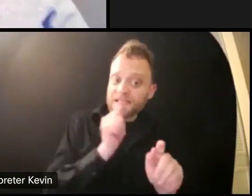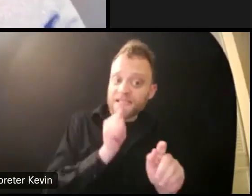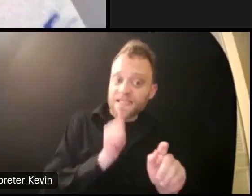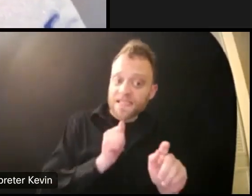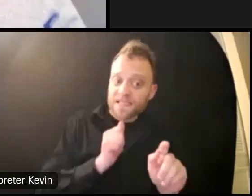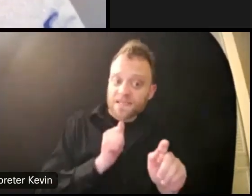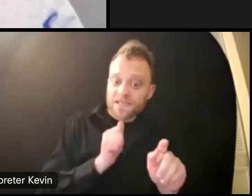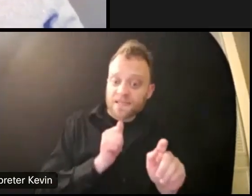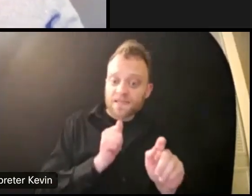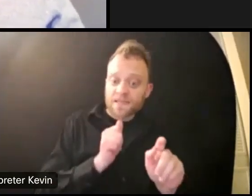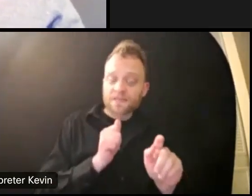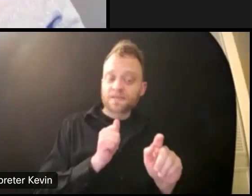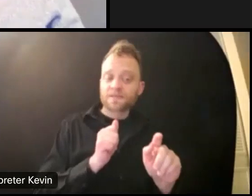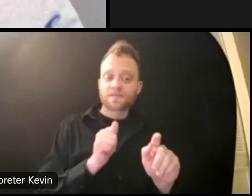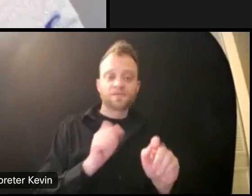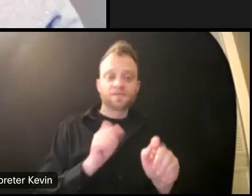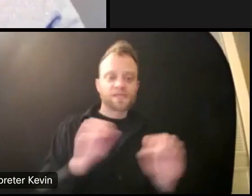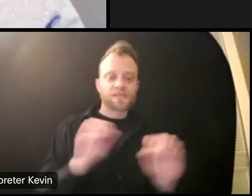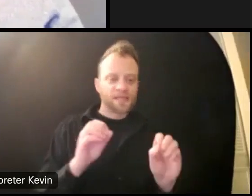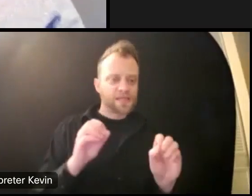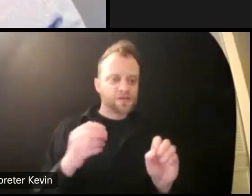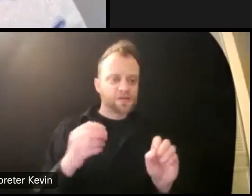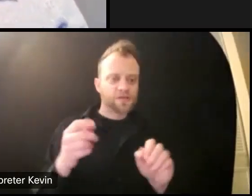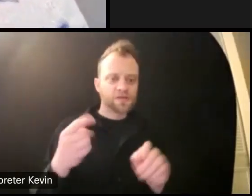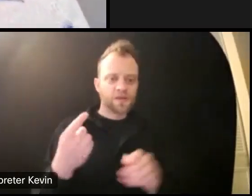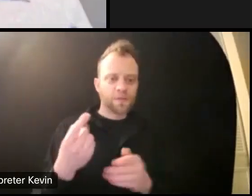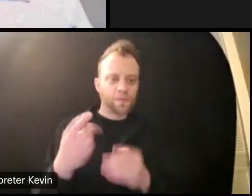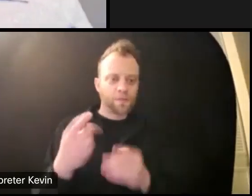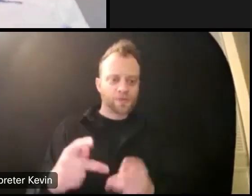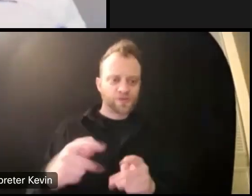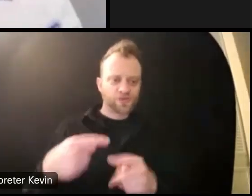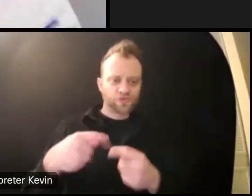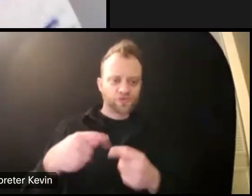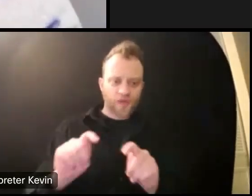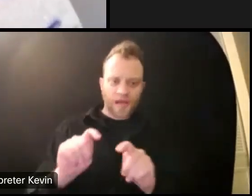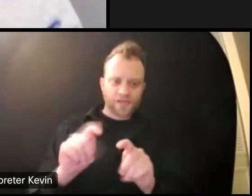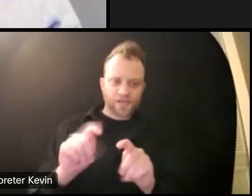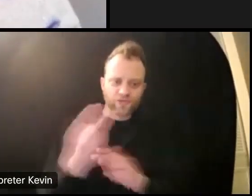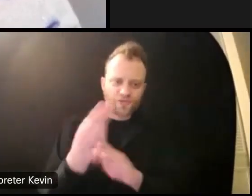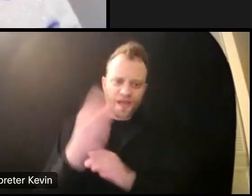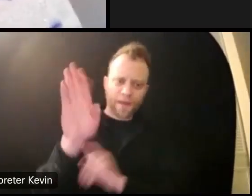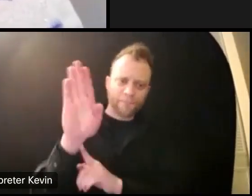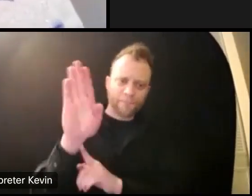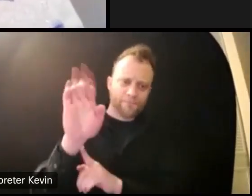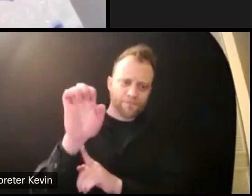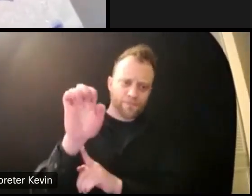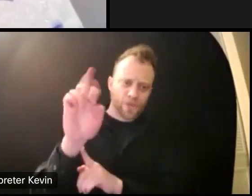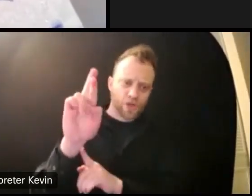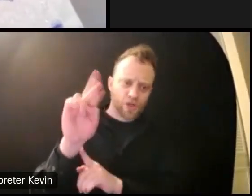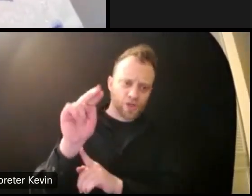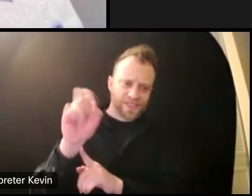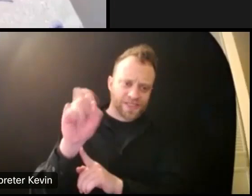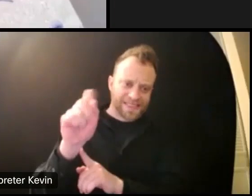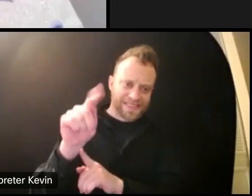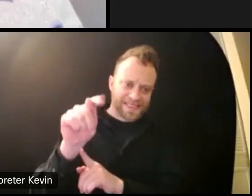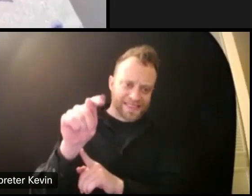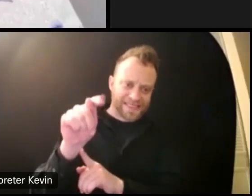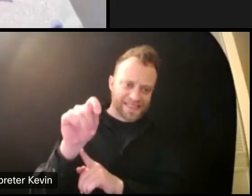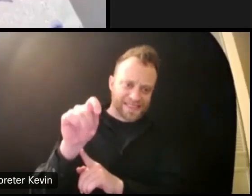to ... there's no ... Bernstein matter going on. No one is trying to make an article for any paper